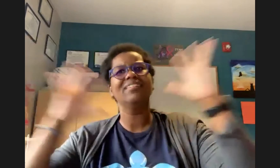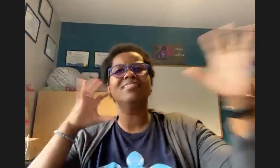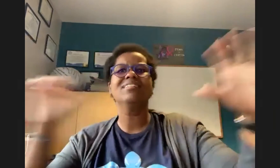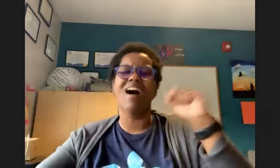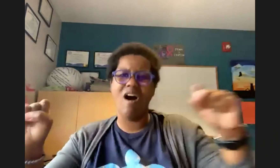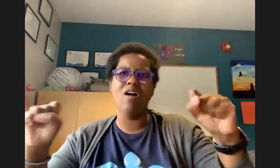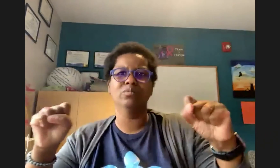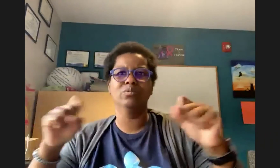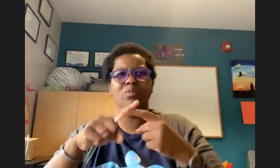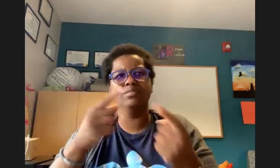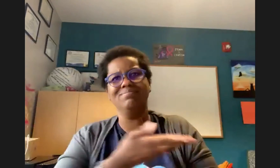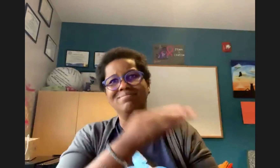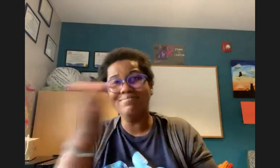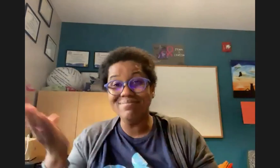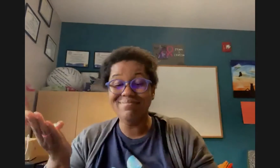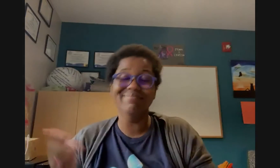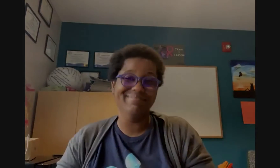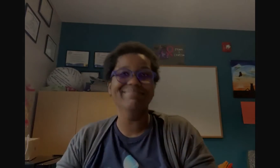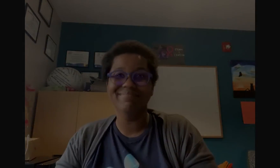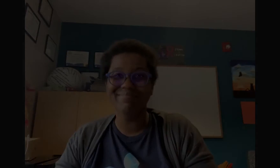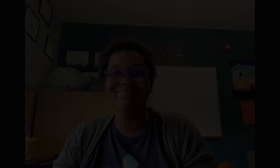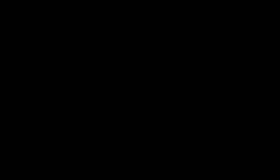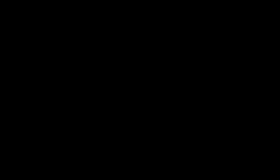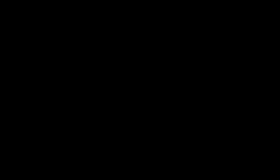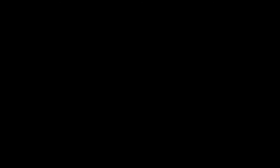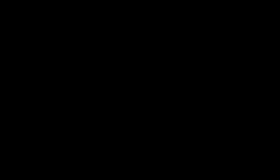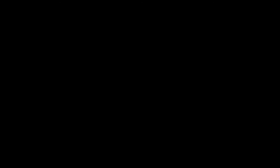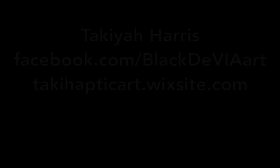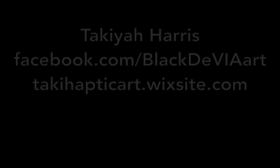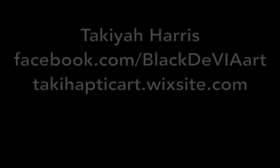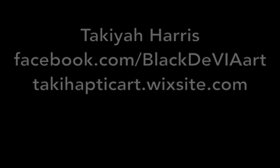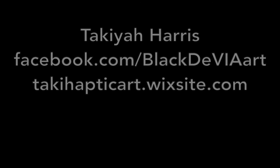and I made this loud piece that I'm sharing now with you.